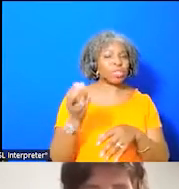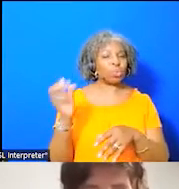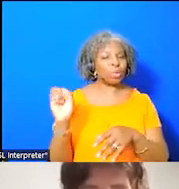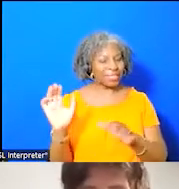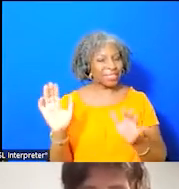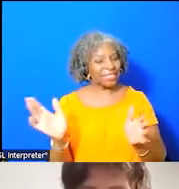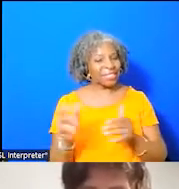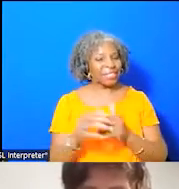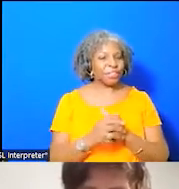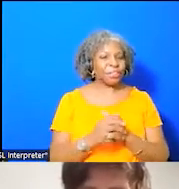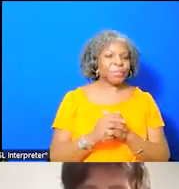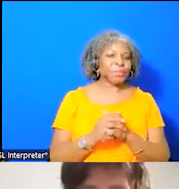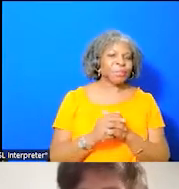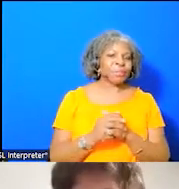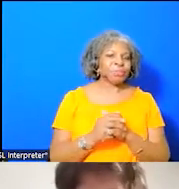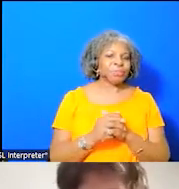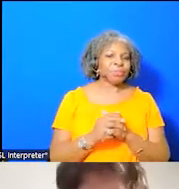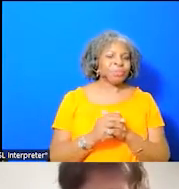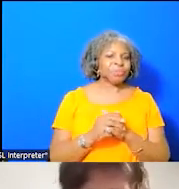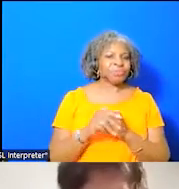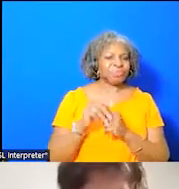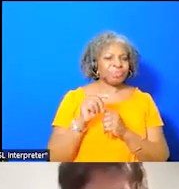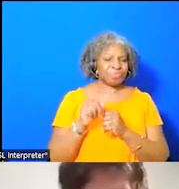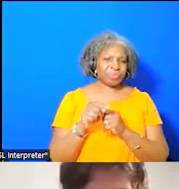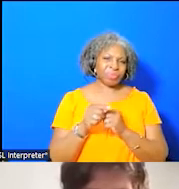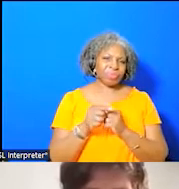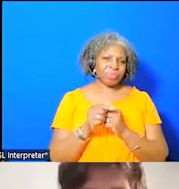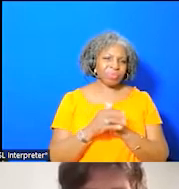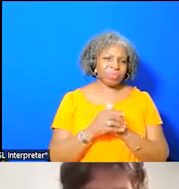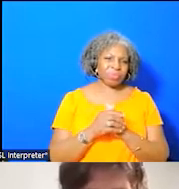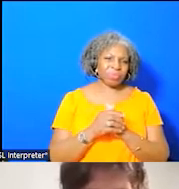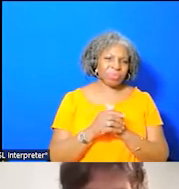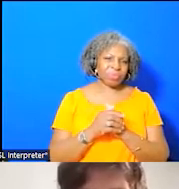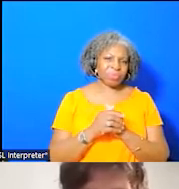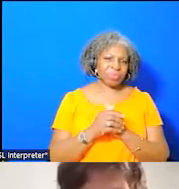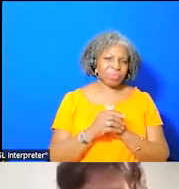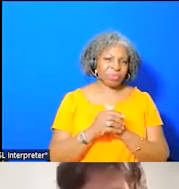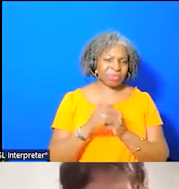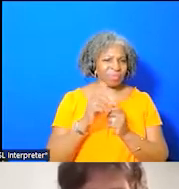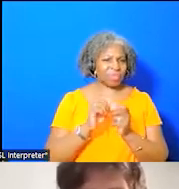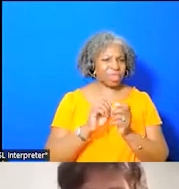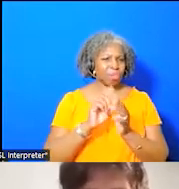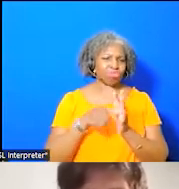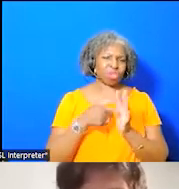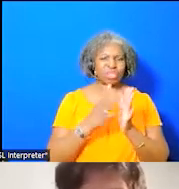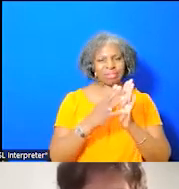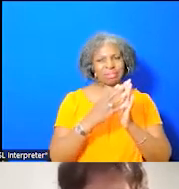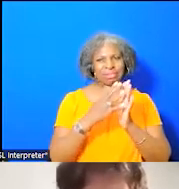And another kind of project example about how we create these sort of mini